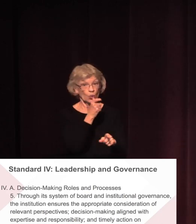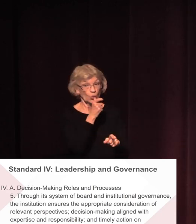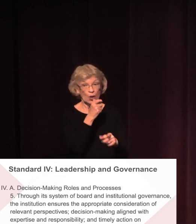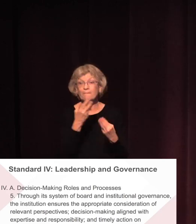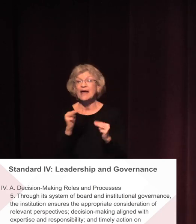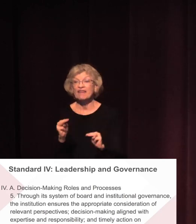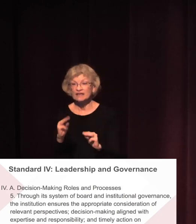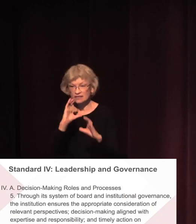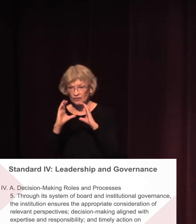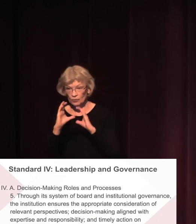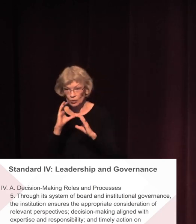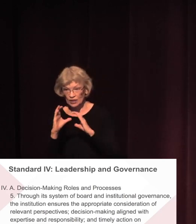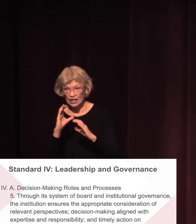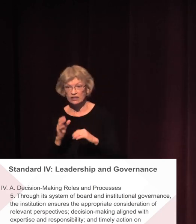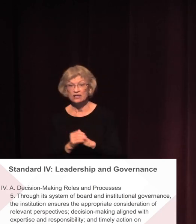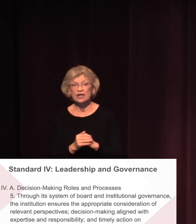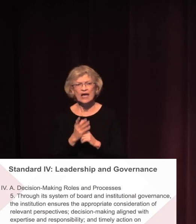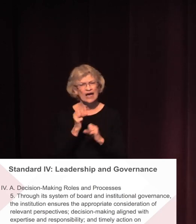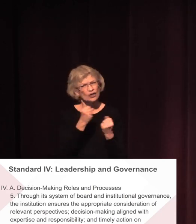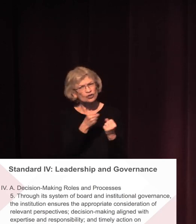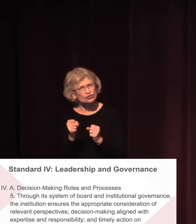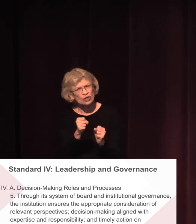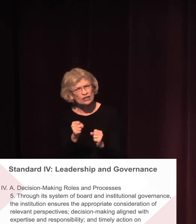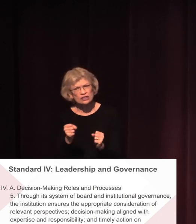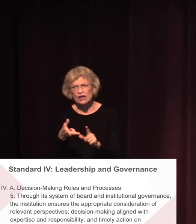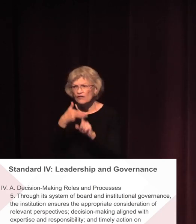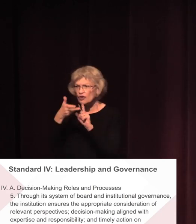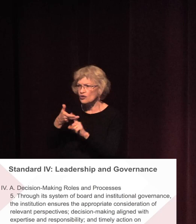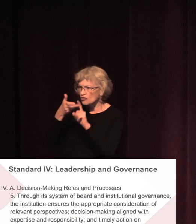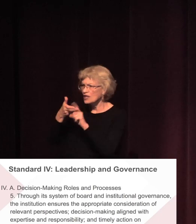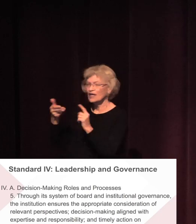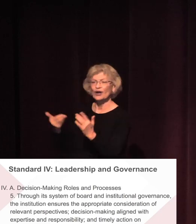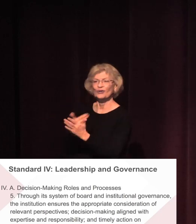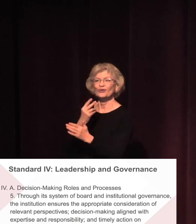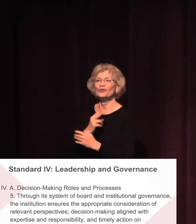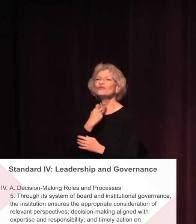1 and 4 include examining our existing committee structures and our membership, our methods of communication, and our